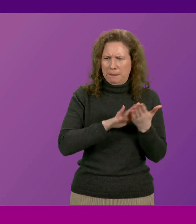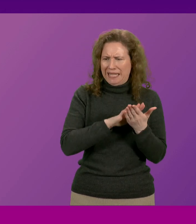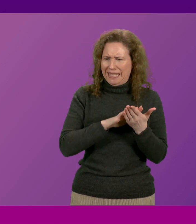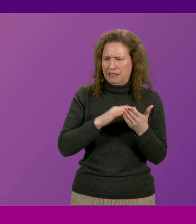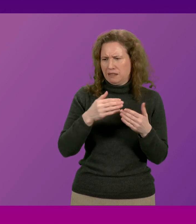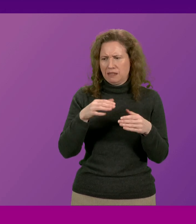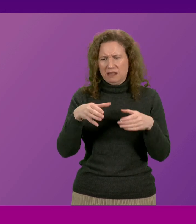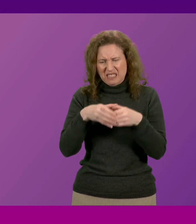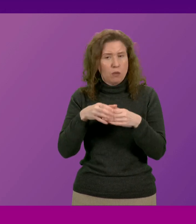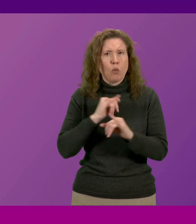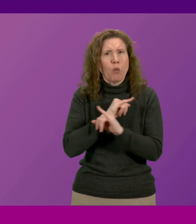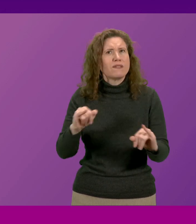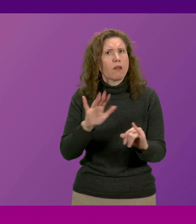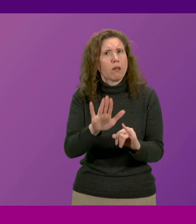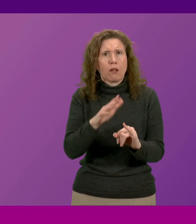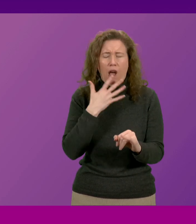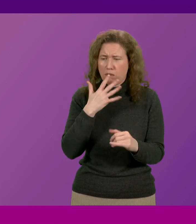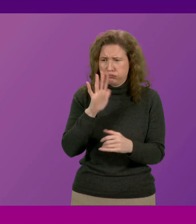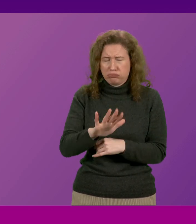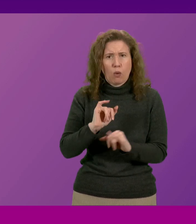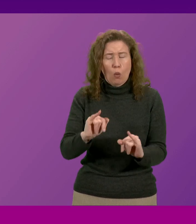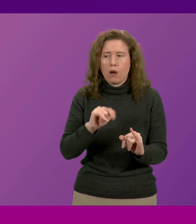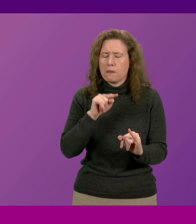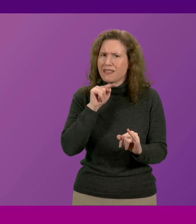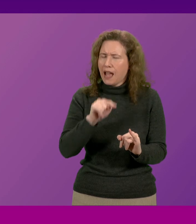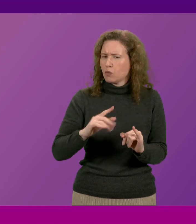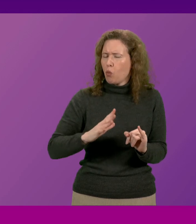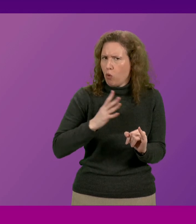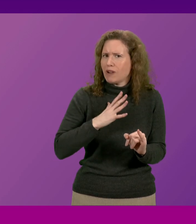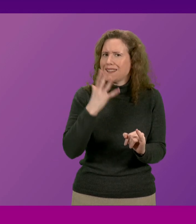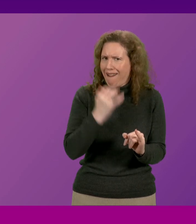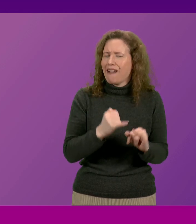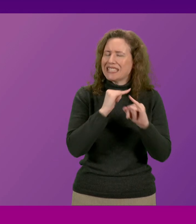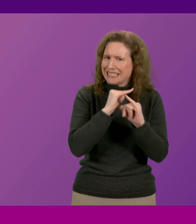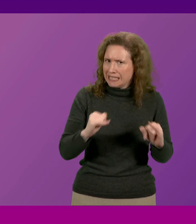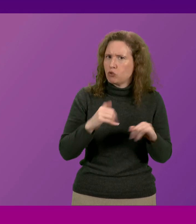which I deplore, does not, under common law, carry a very serious criminal penalty